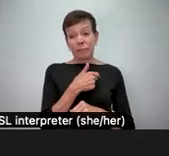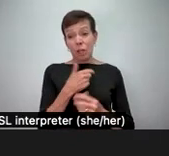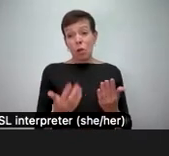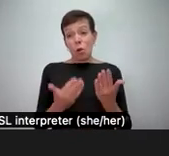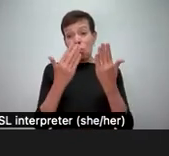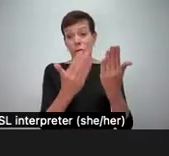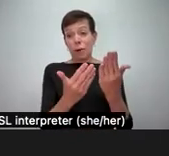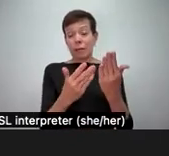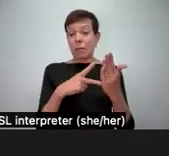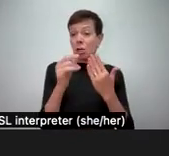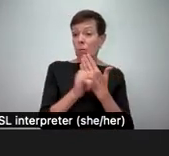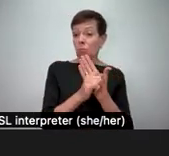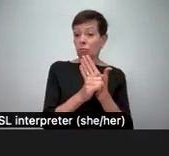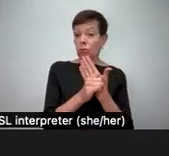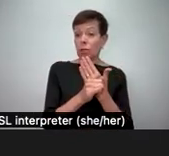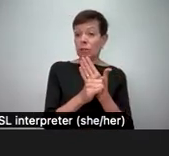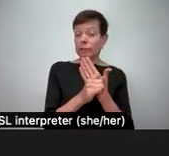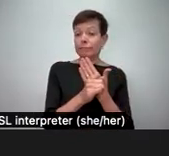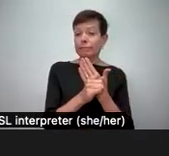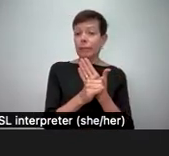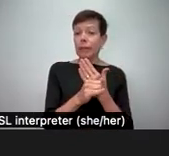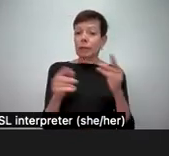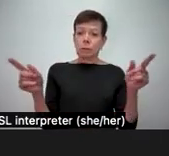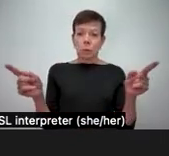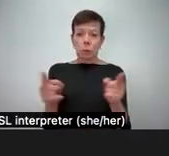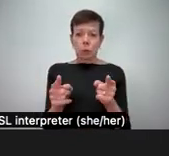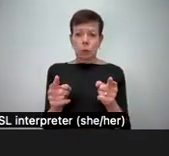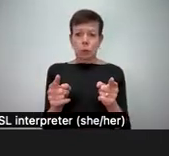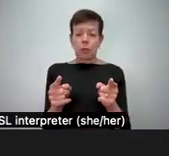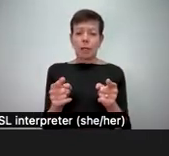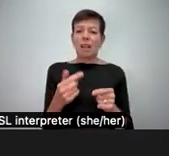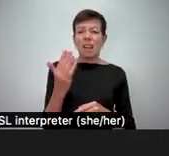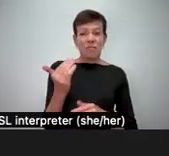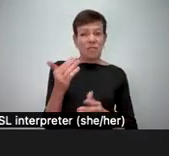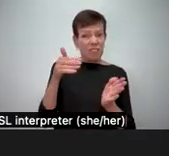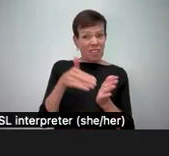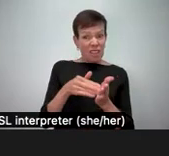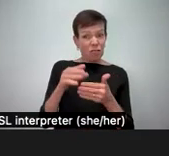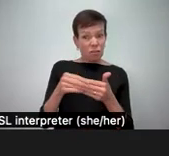require little to no maintenance. Just again, $15,000 is a lot of money, but it's not a lot